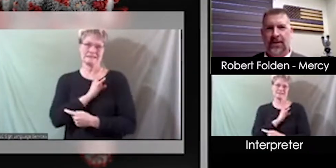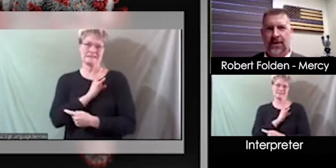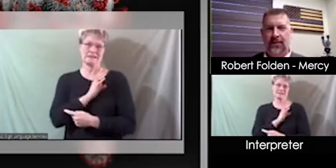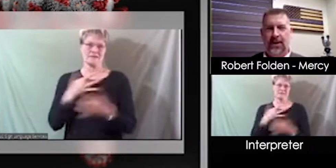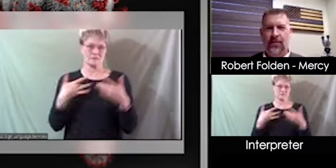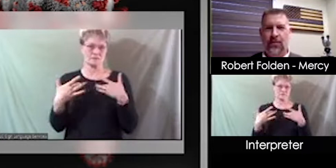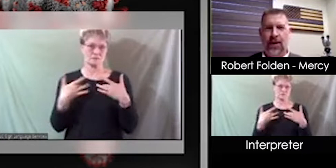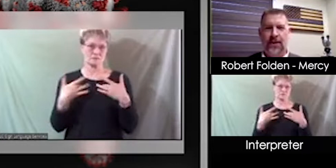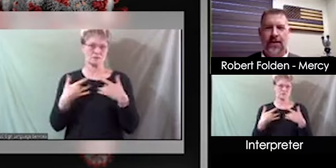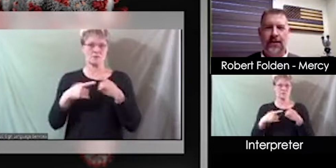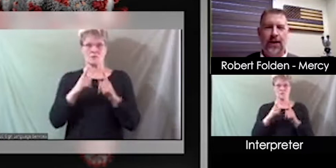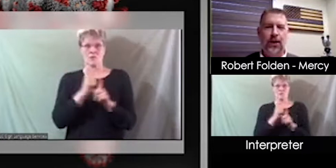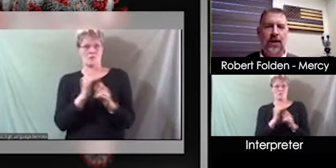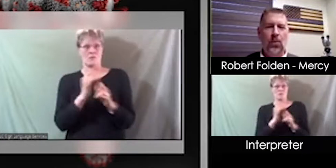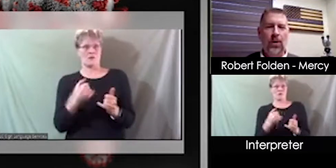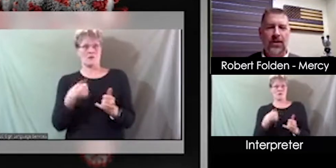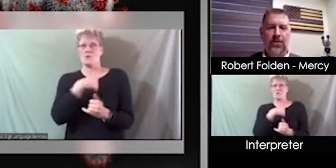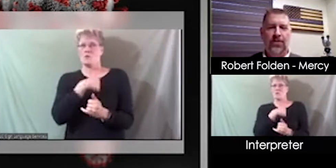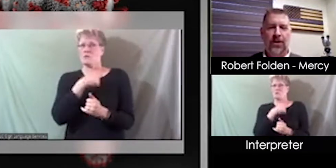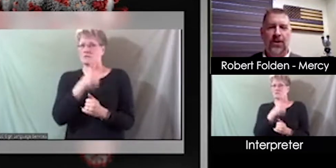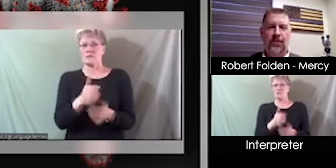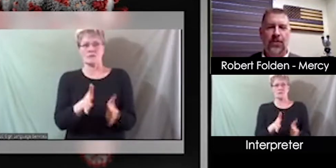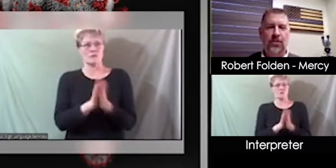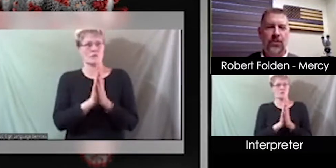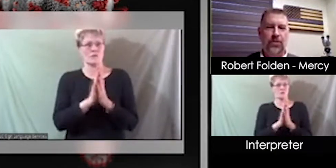to deviate from practice I think where some of the confusion